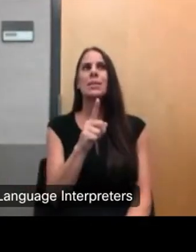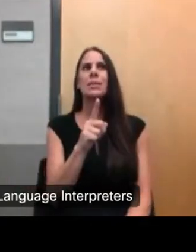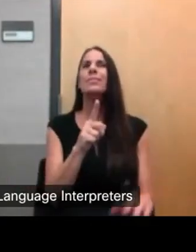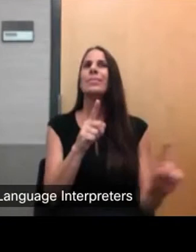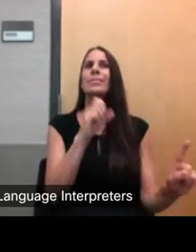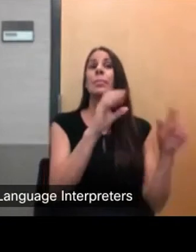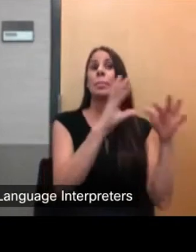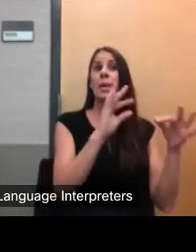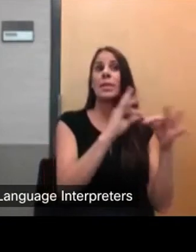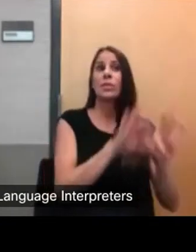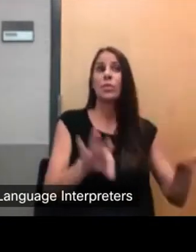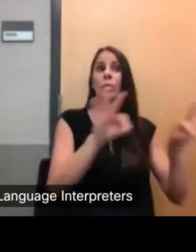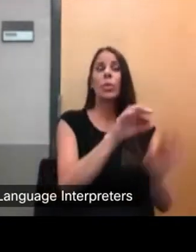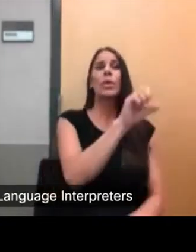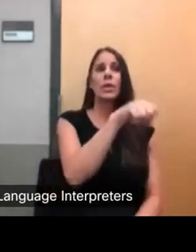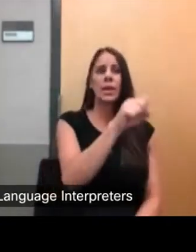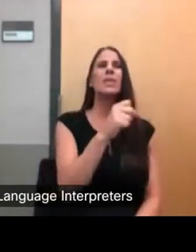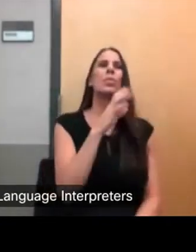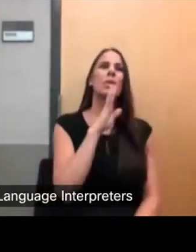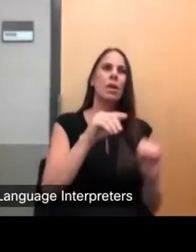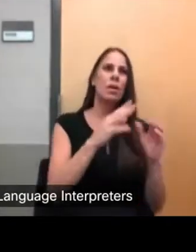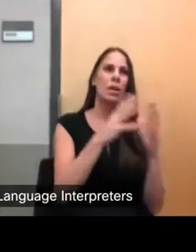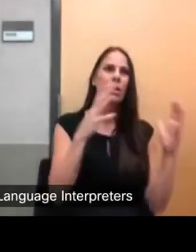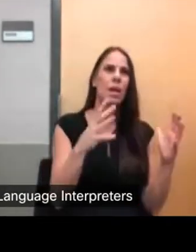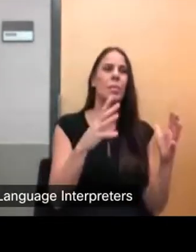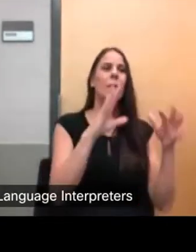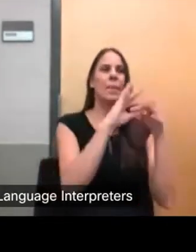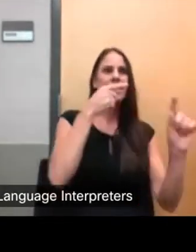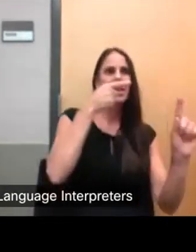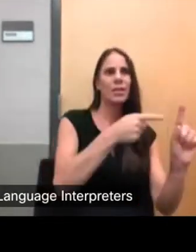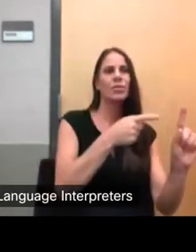so much about message and what the right message should be to read the reach the right audience.